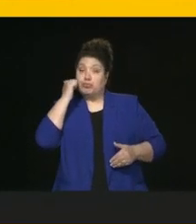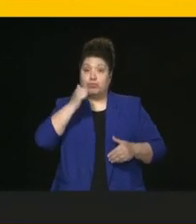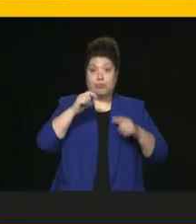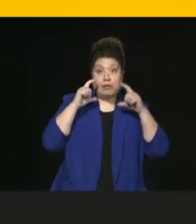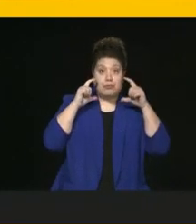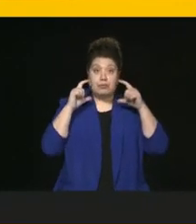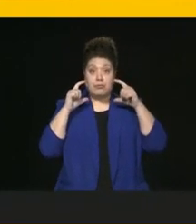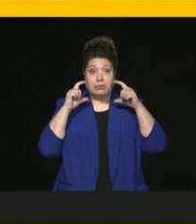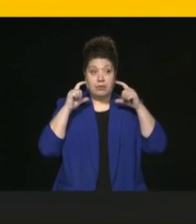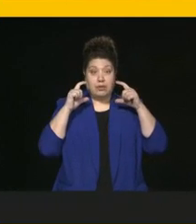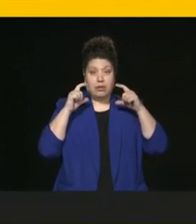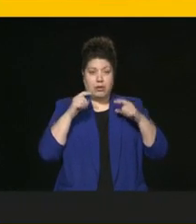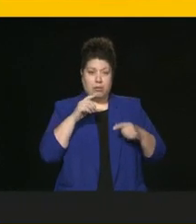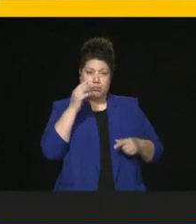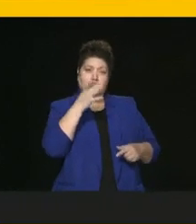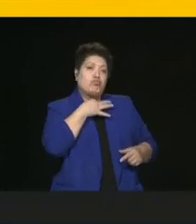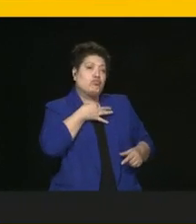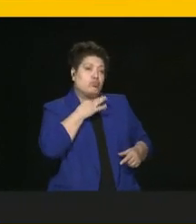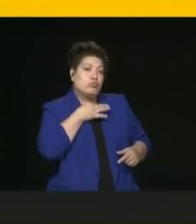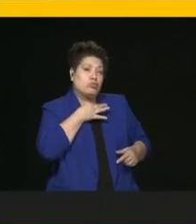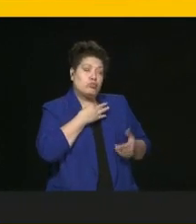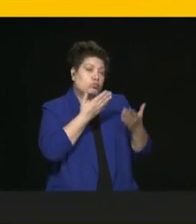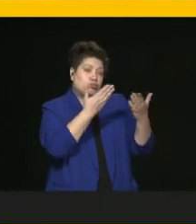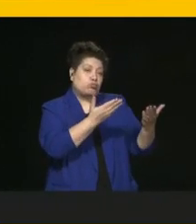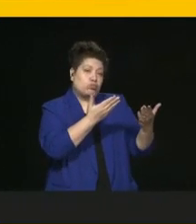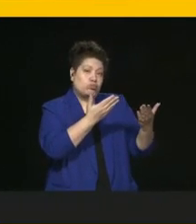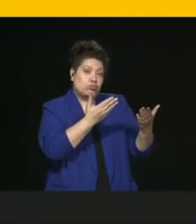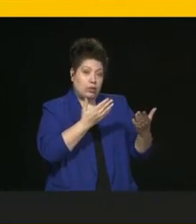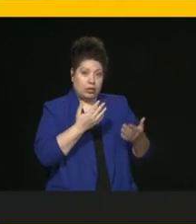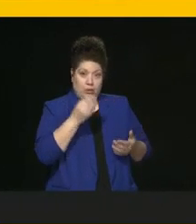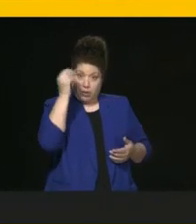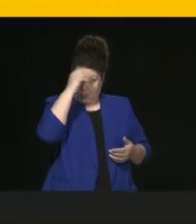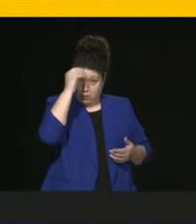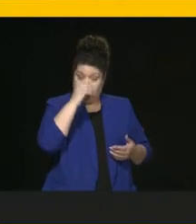COMES TO WEARING A MASK.